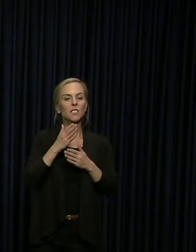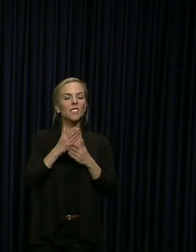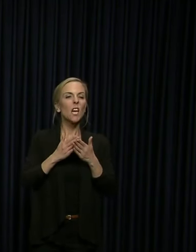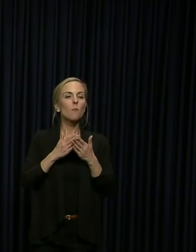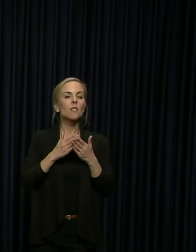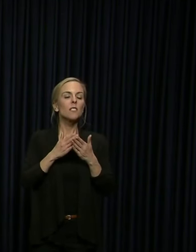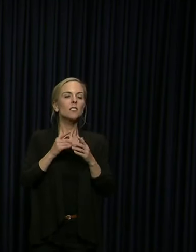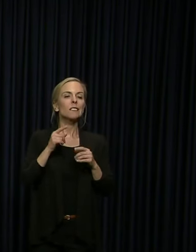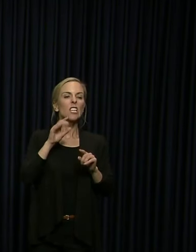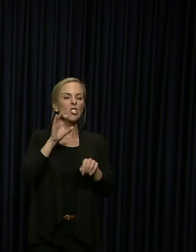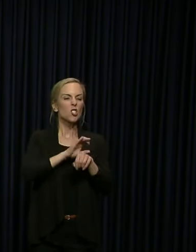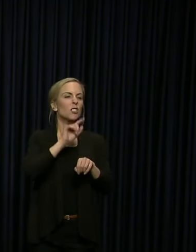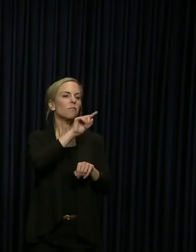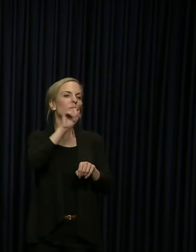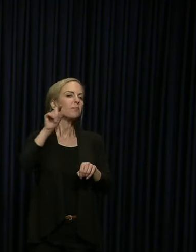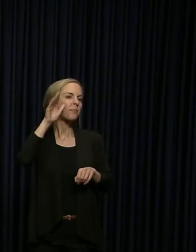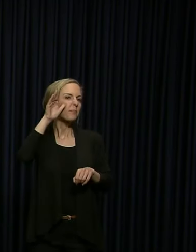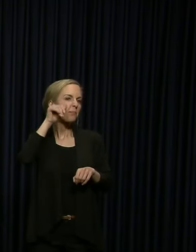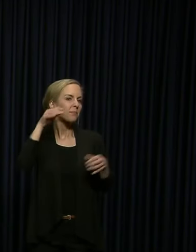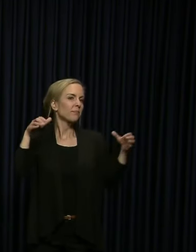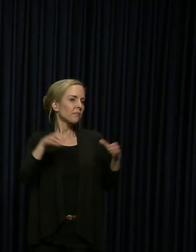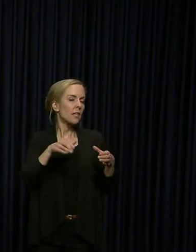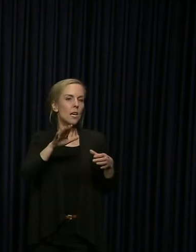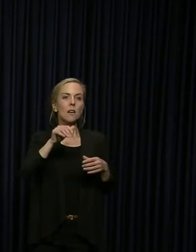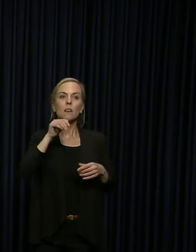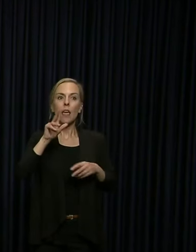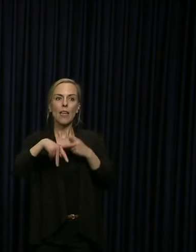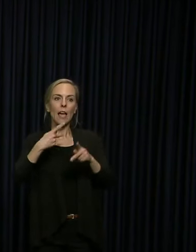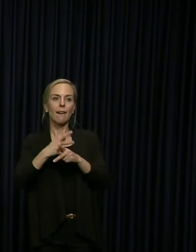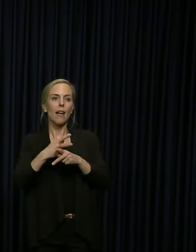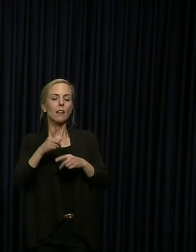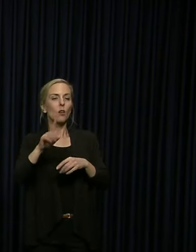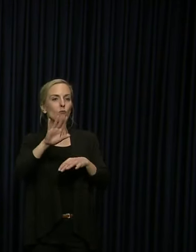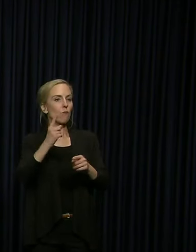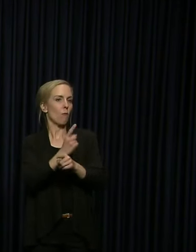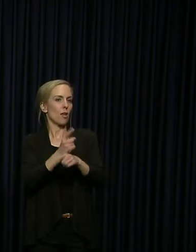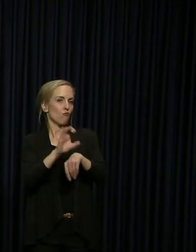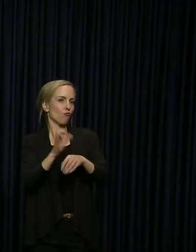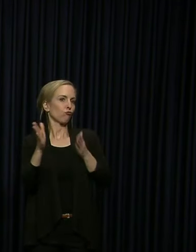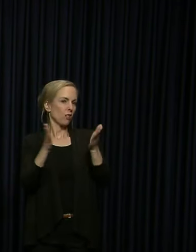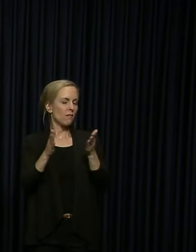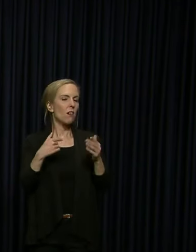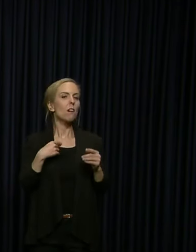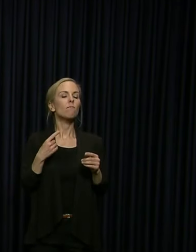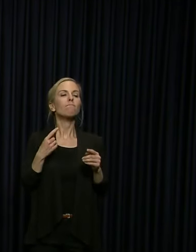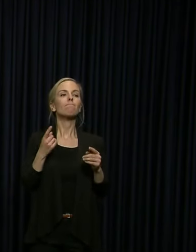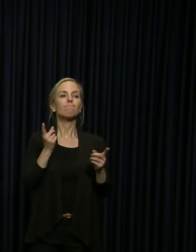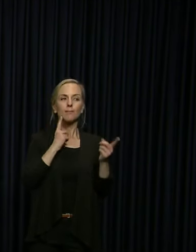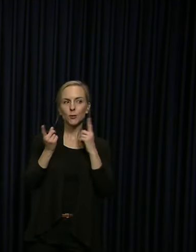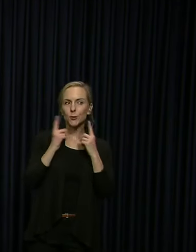ANOTHER. WE KNOW, AT LEAST ACCORDING TO THE MODELING, WHAT WE'RE BEING ASKED. WE'RE BEING ASKED TO STEP AND UP